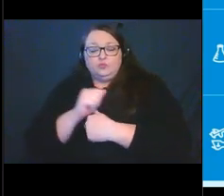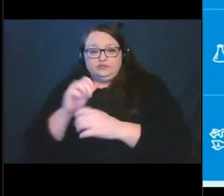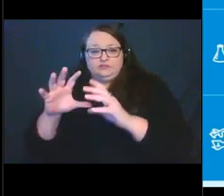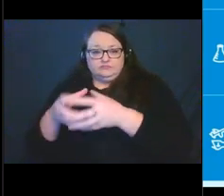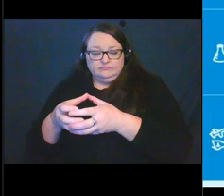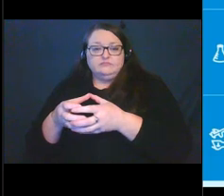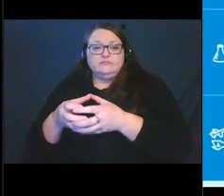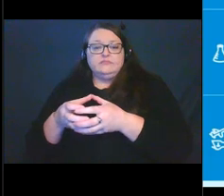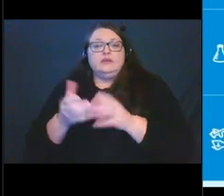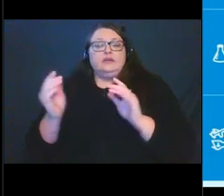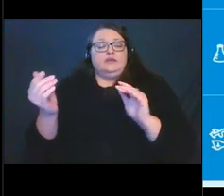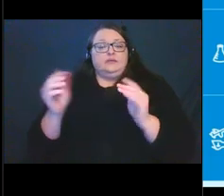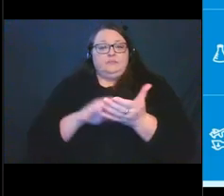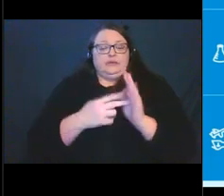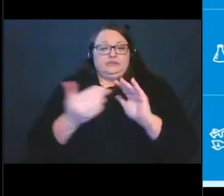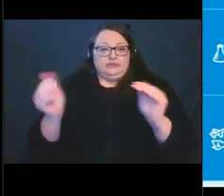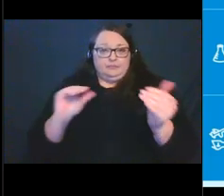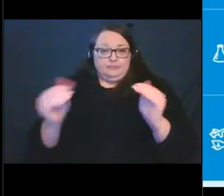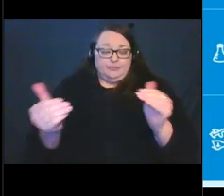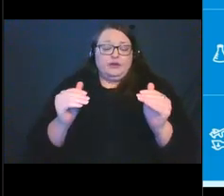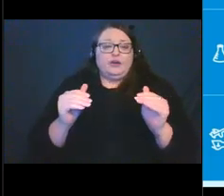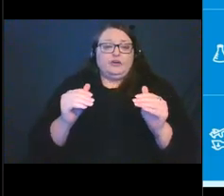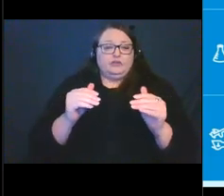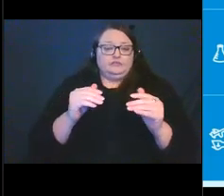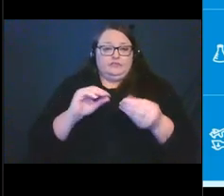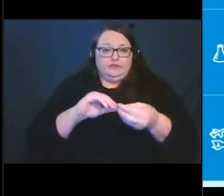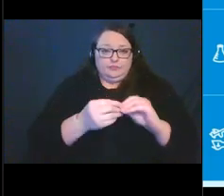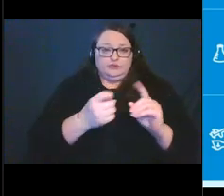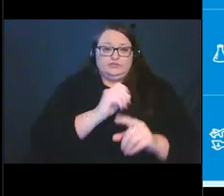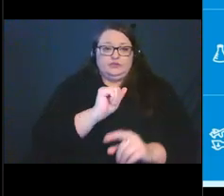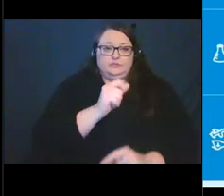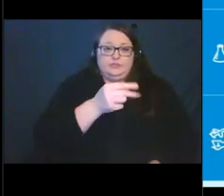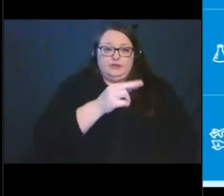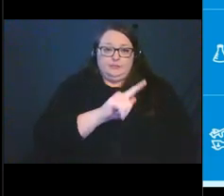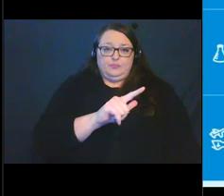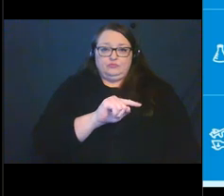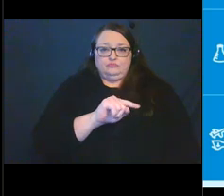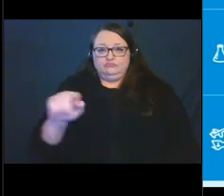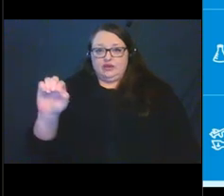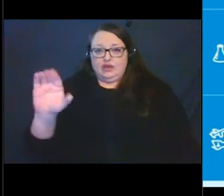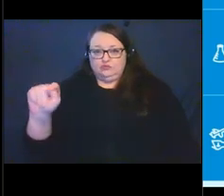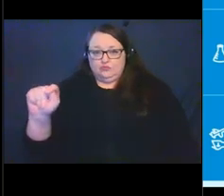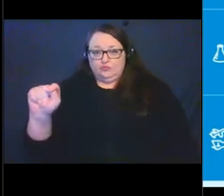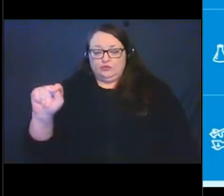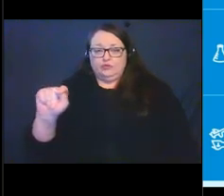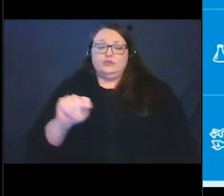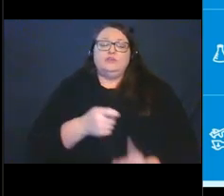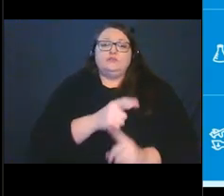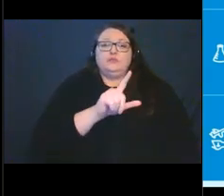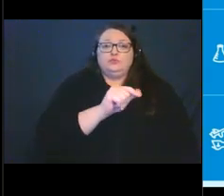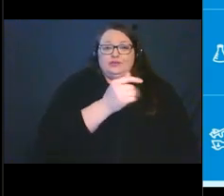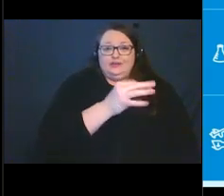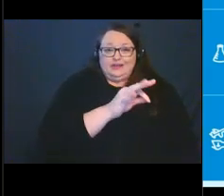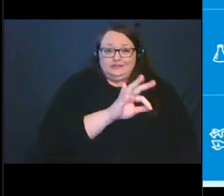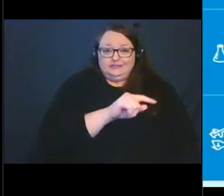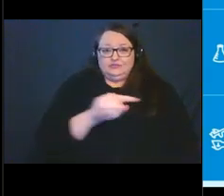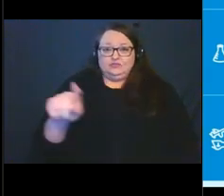heat seasons, spanning from April through October for the years 2019 through 2023. You can see that